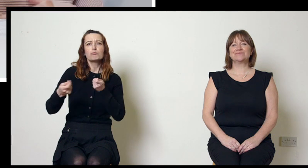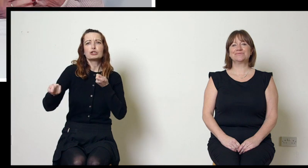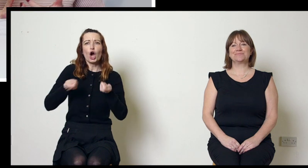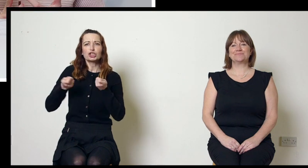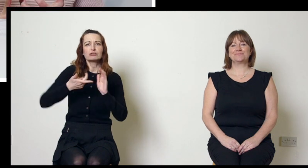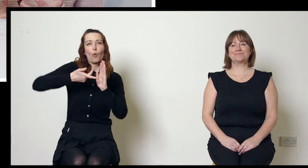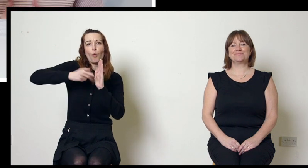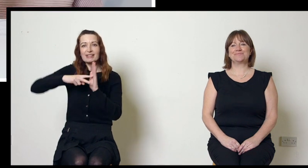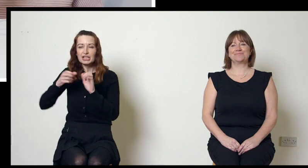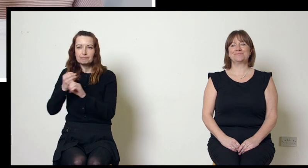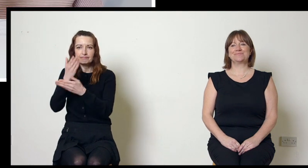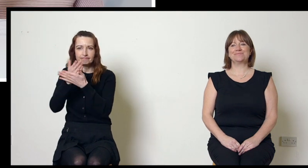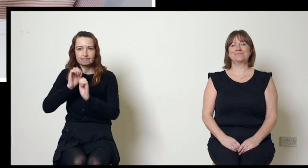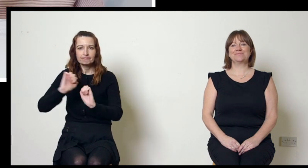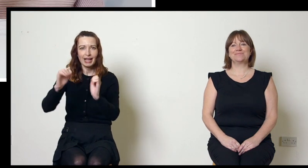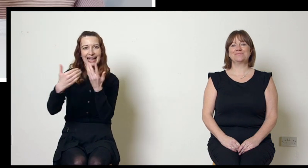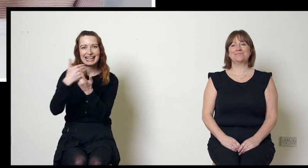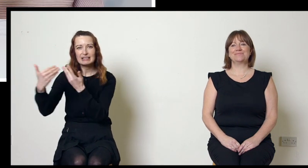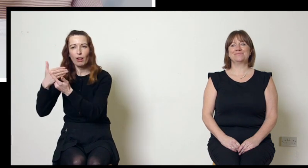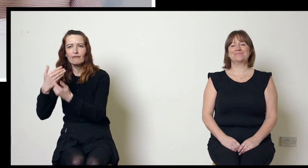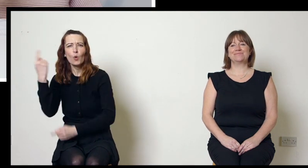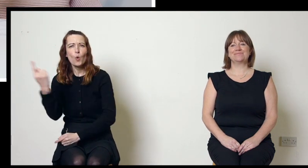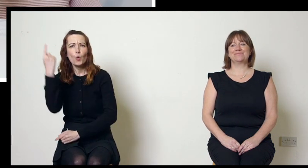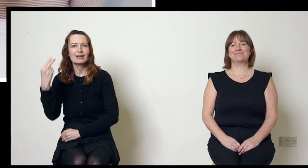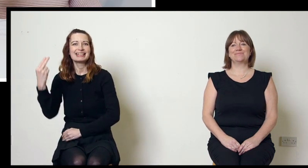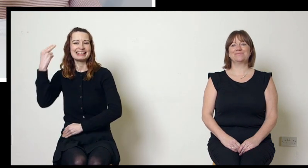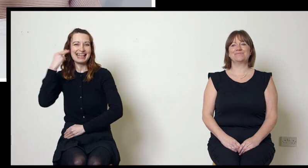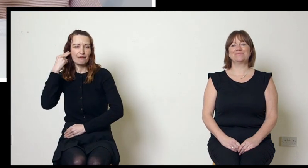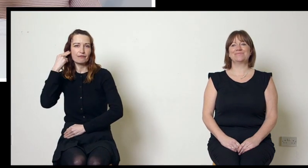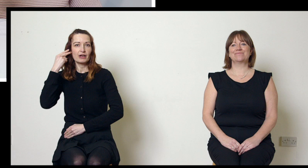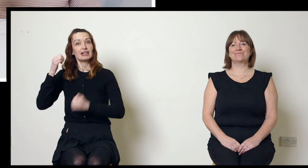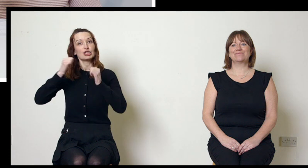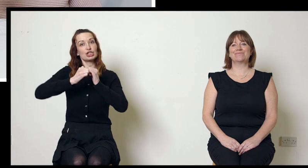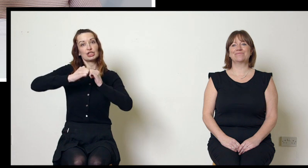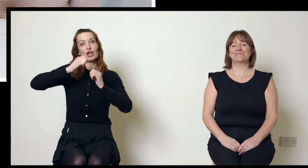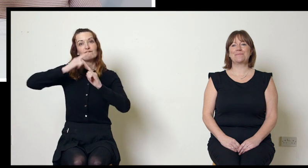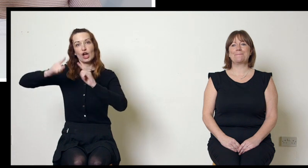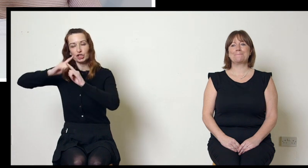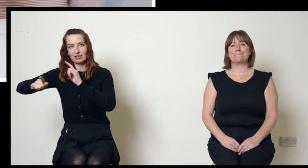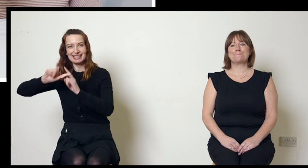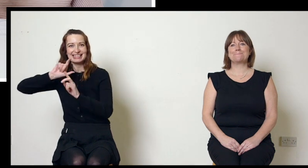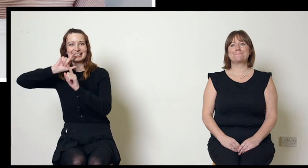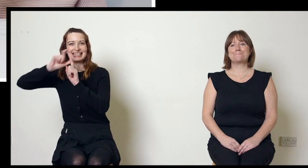to make them accessible to the DDN community and the DDN and being deaf, disabled, neurodivergent community.